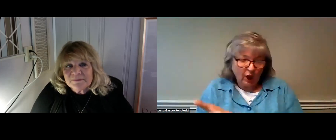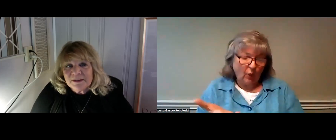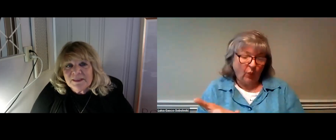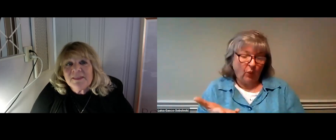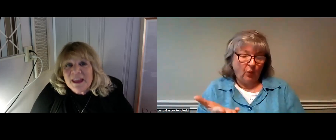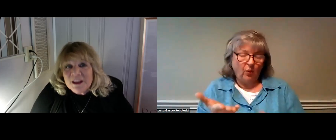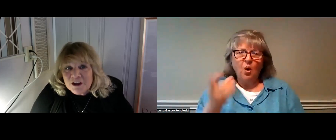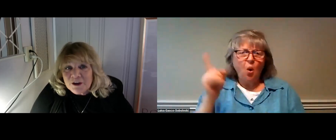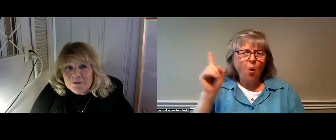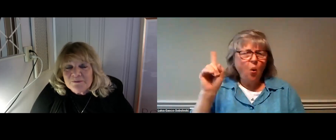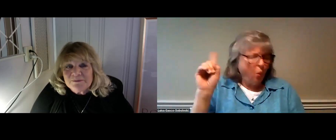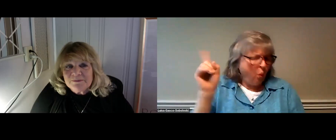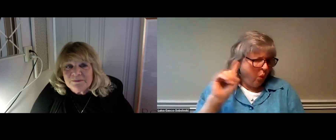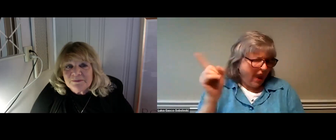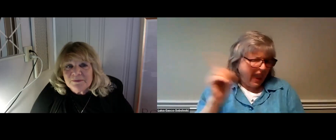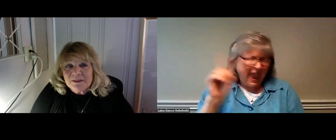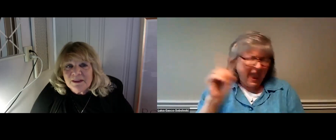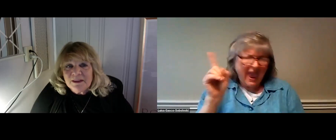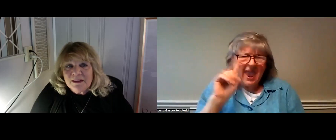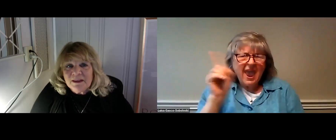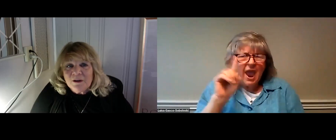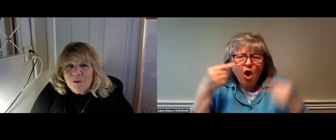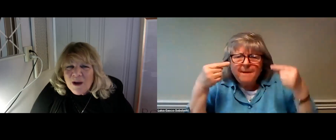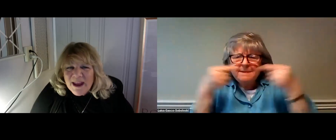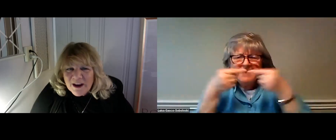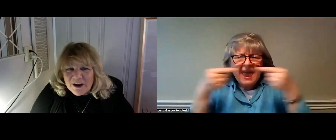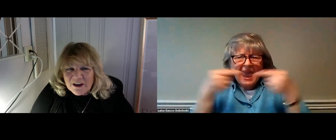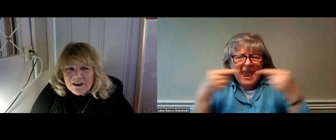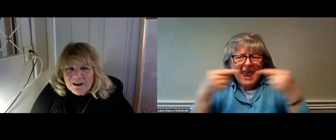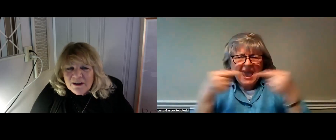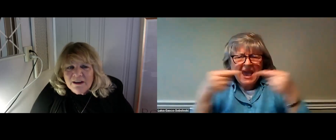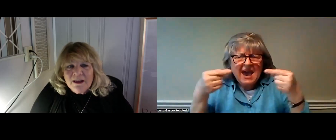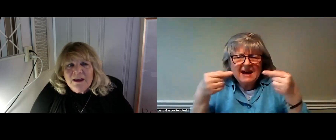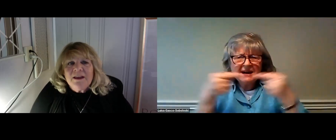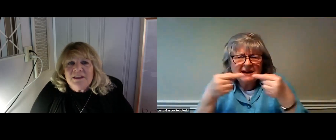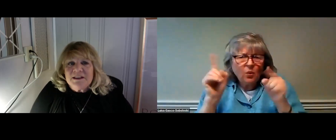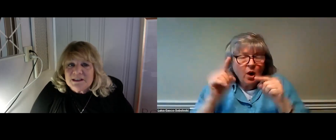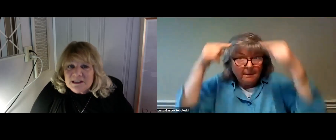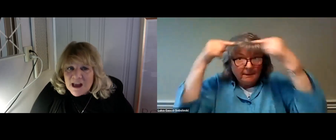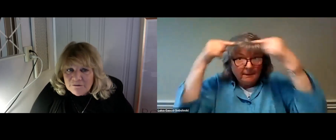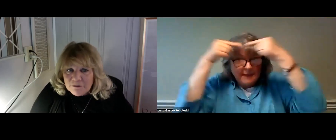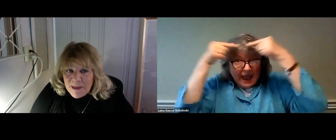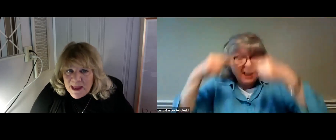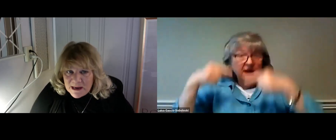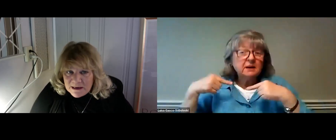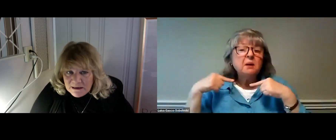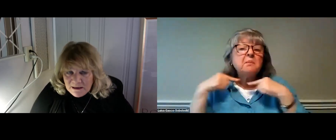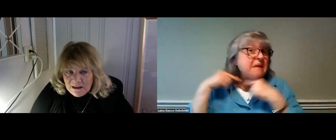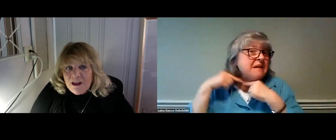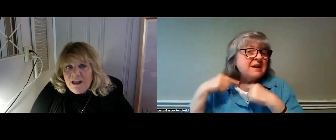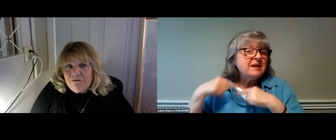Thank you. - Where? - This is the sign for pain. If you